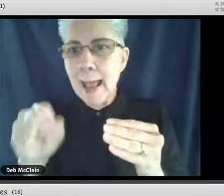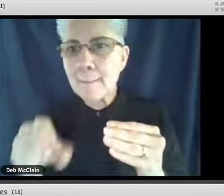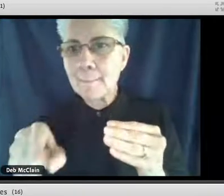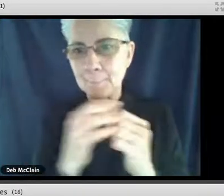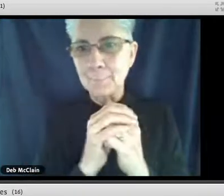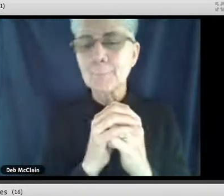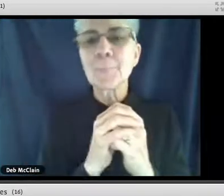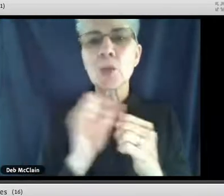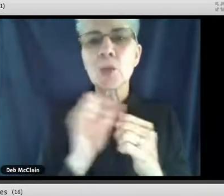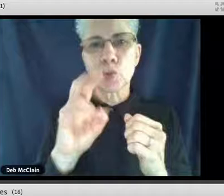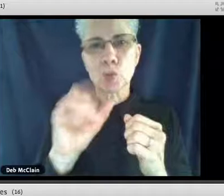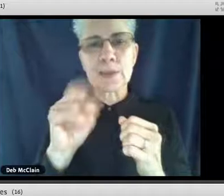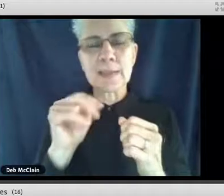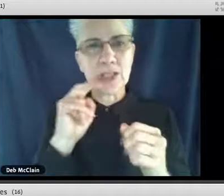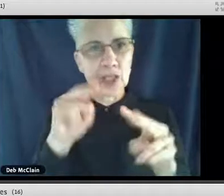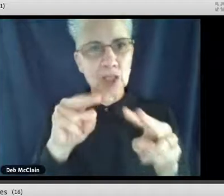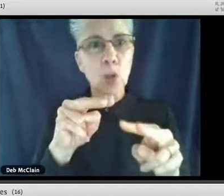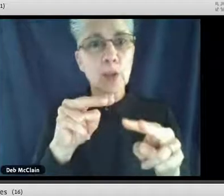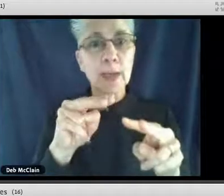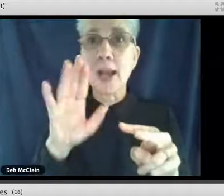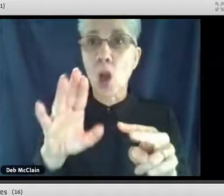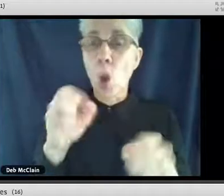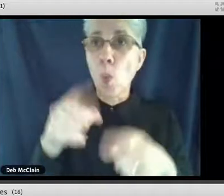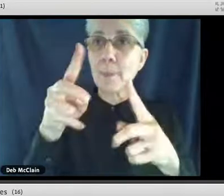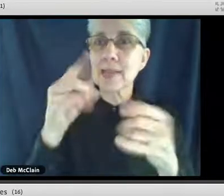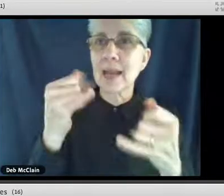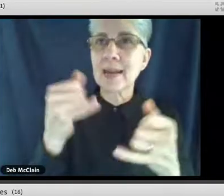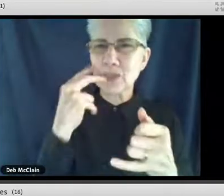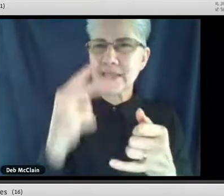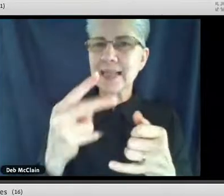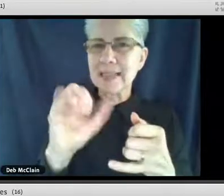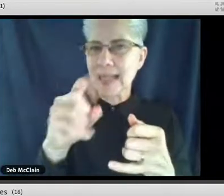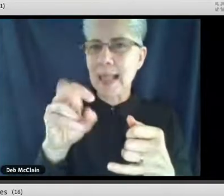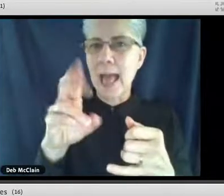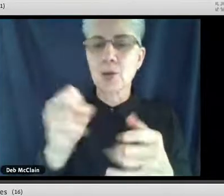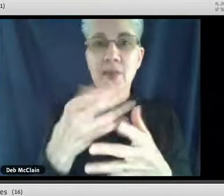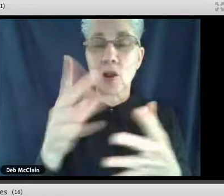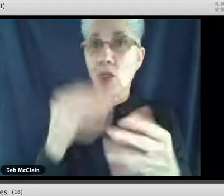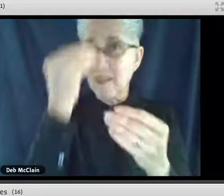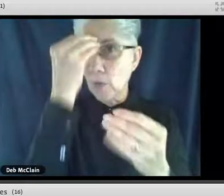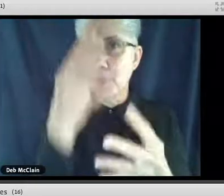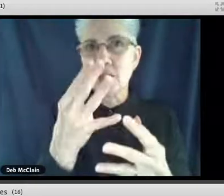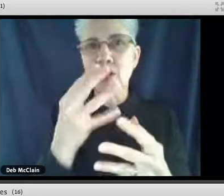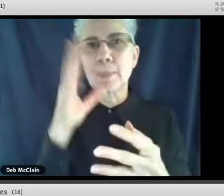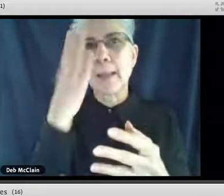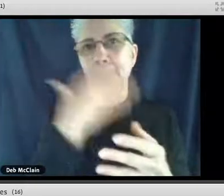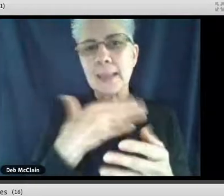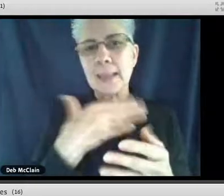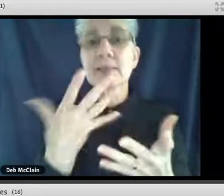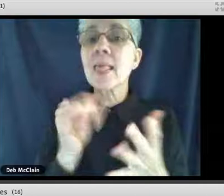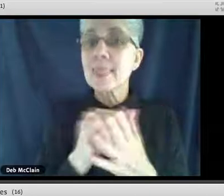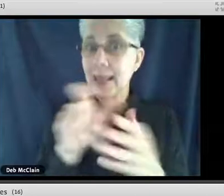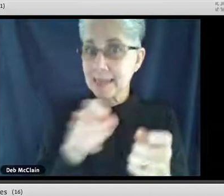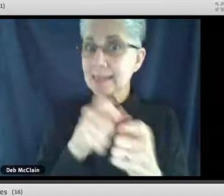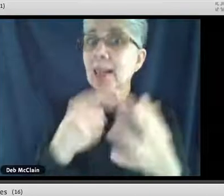Susan is saying she's looking at her site right now, and she's seeing that the slider is there, and all that information is being missed, and that's exactly what happens.